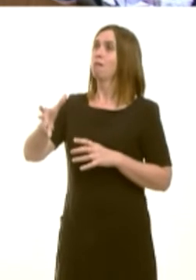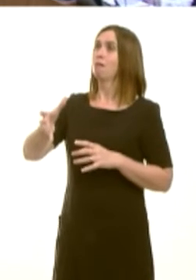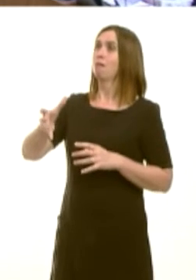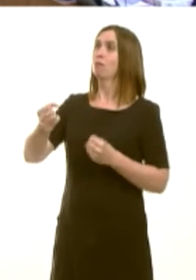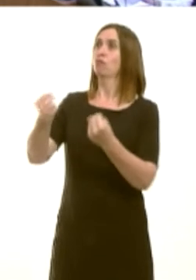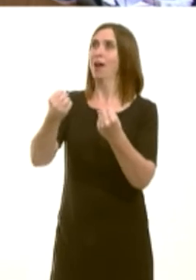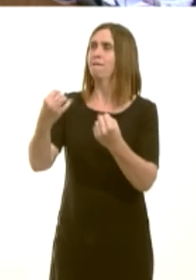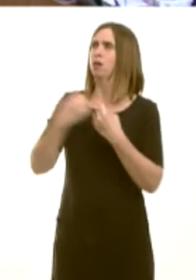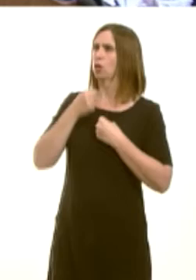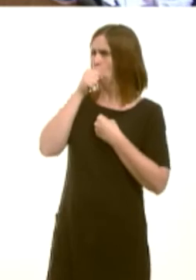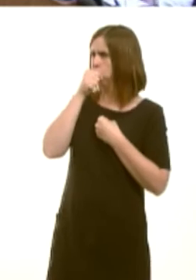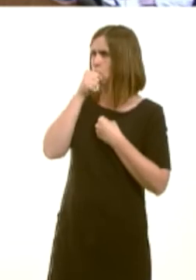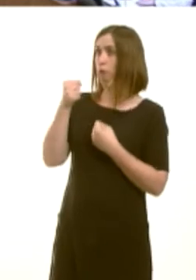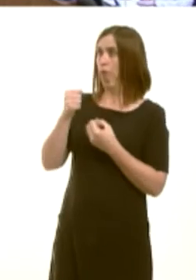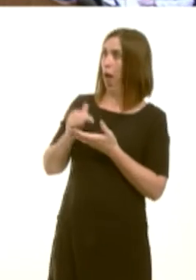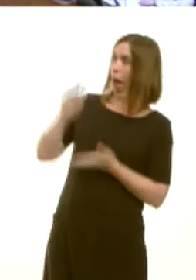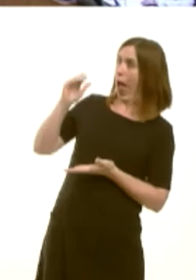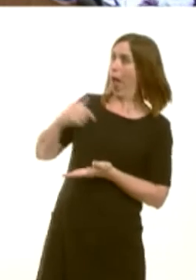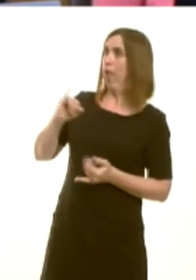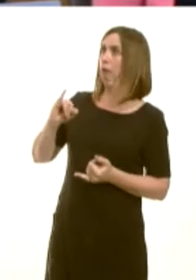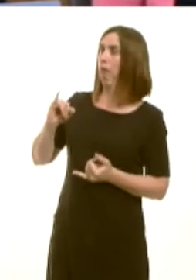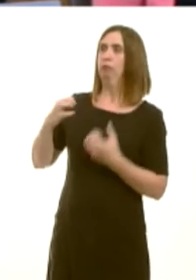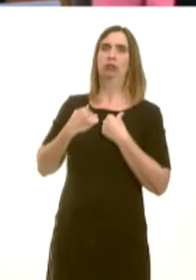Thereís still work to be done, I think, to inform people of the dangers of doing that,